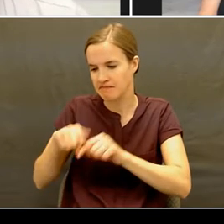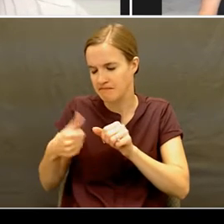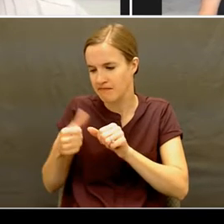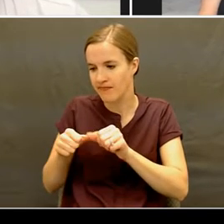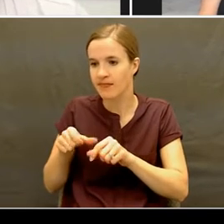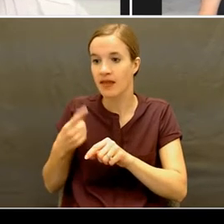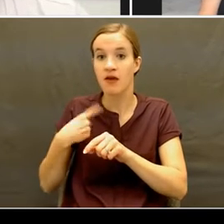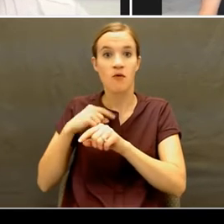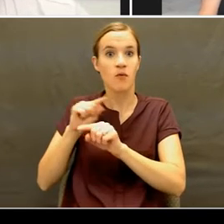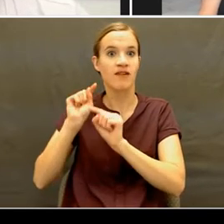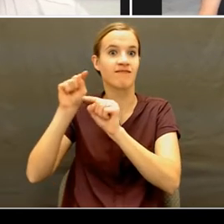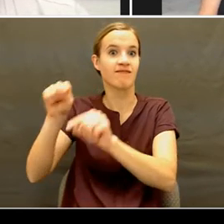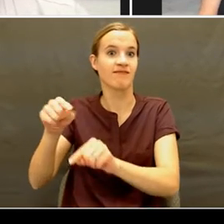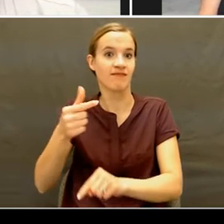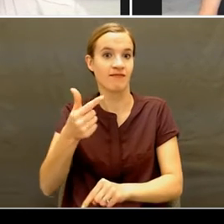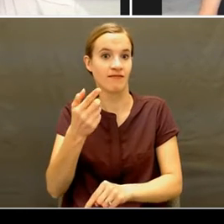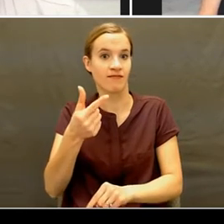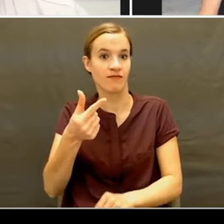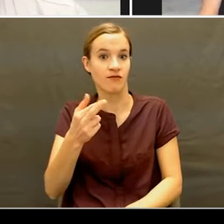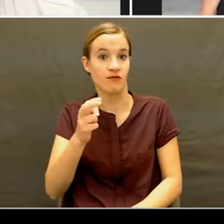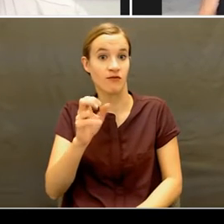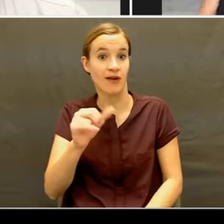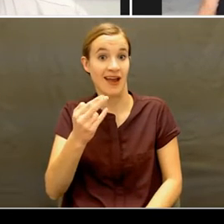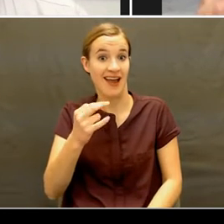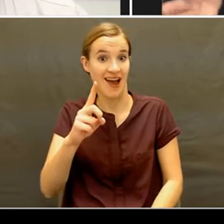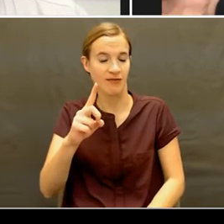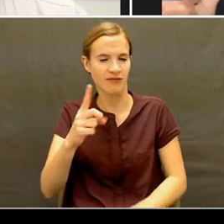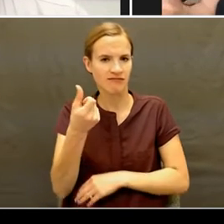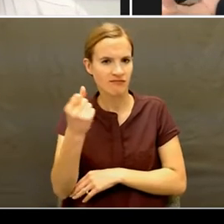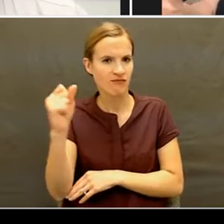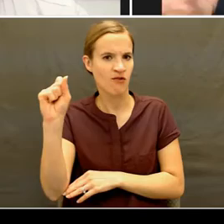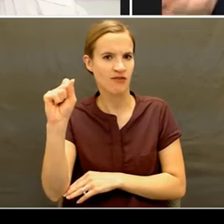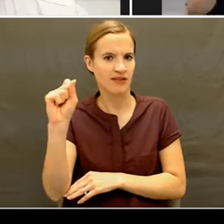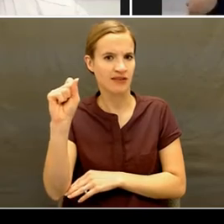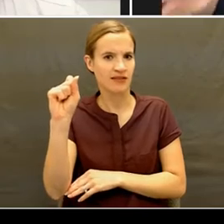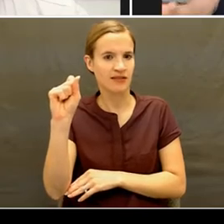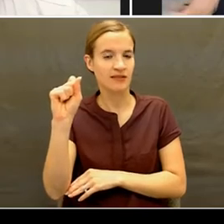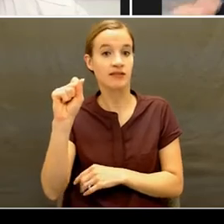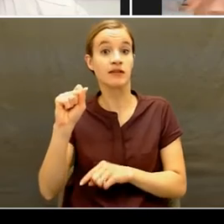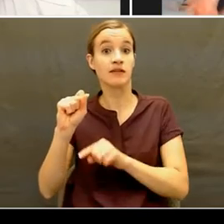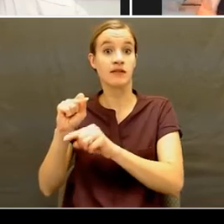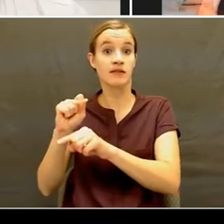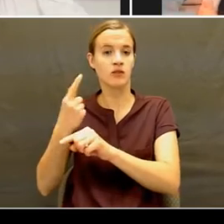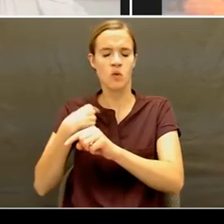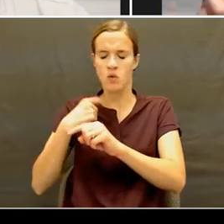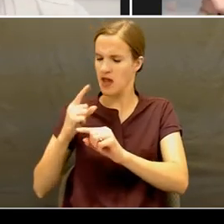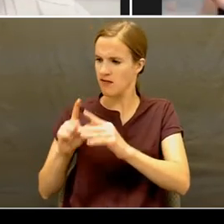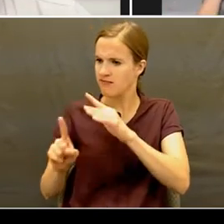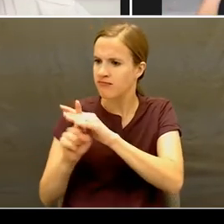down, not shut down, but it slowed the all the routes from what from the East coast to the West